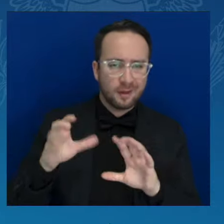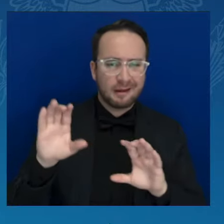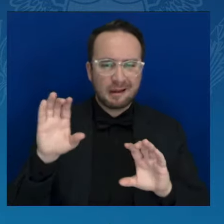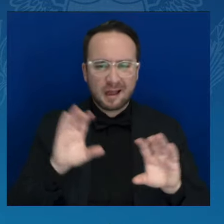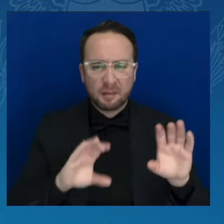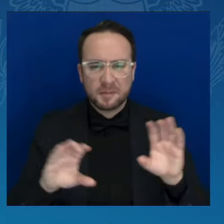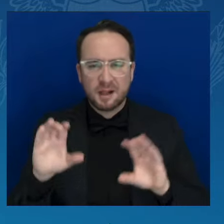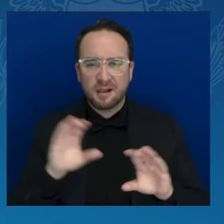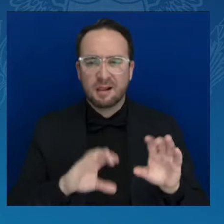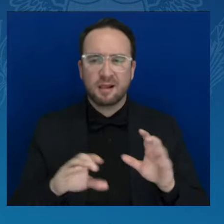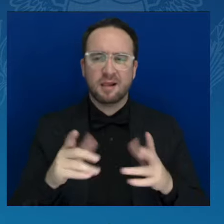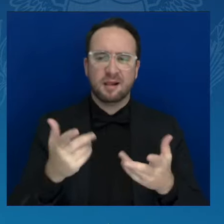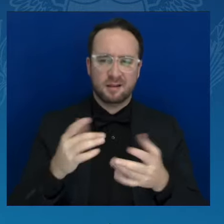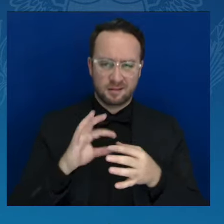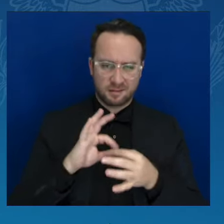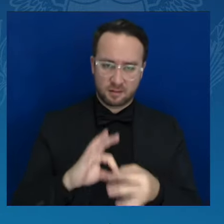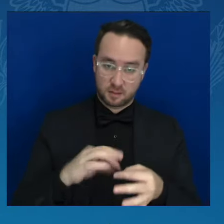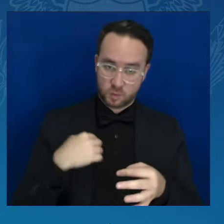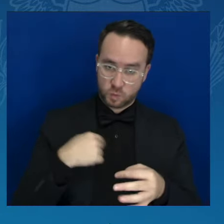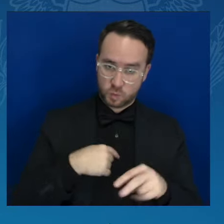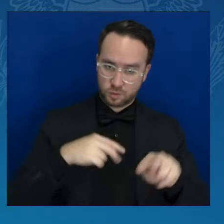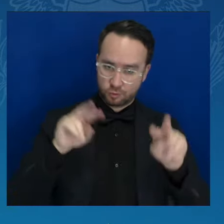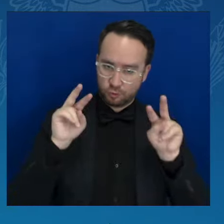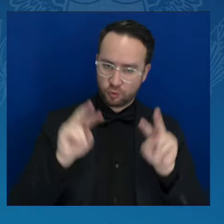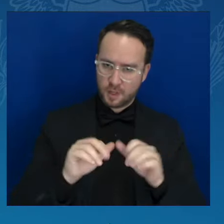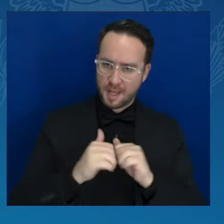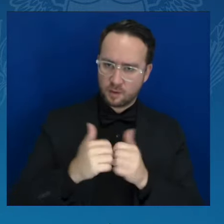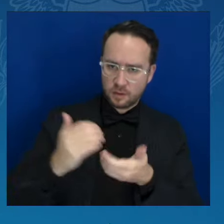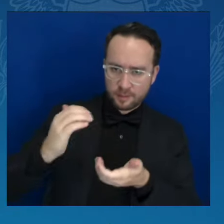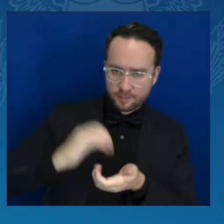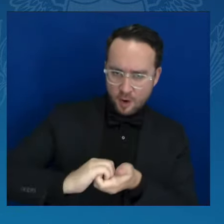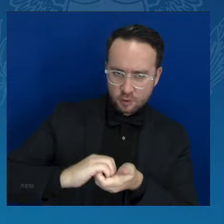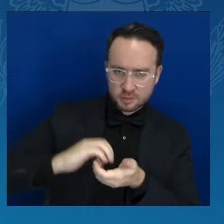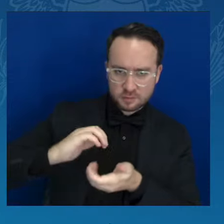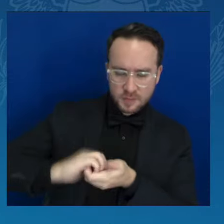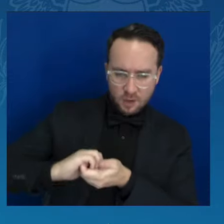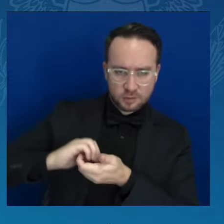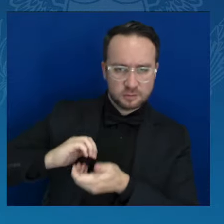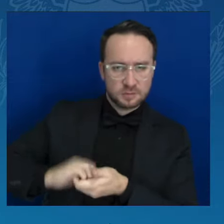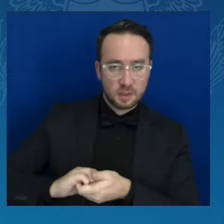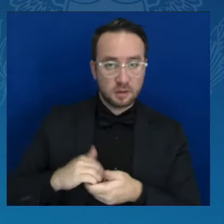and that is to ensure that that space is sustainable, safe, stable and secure.